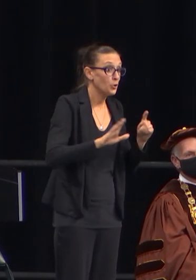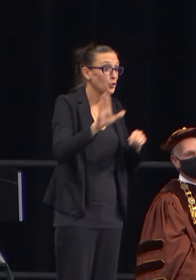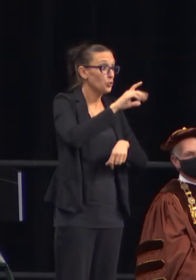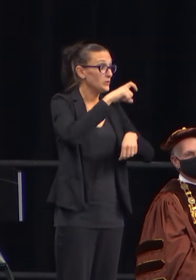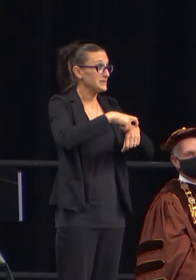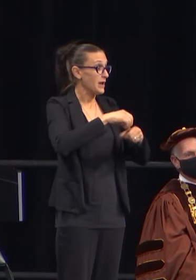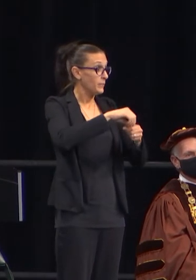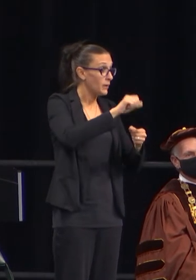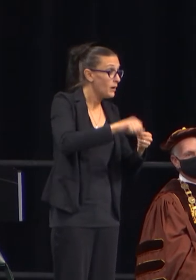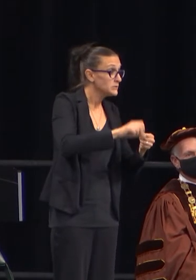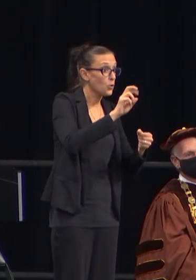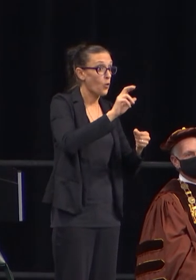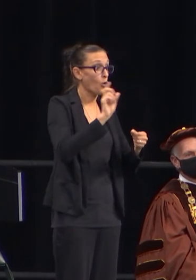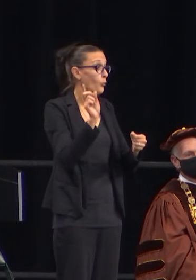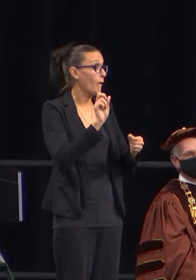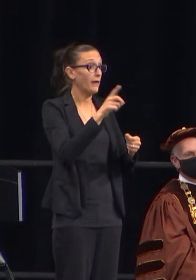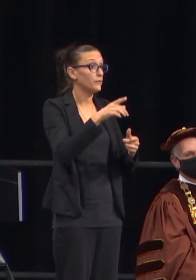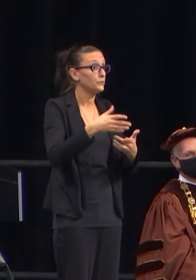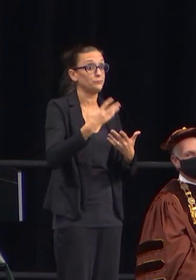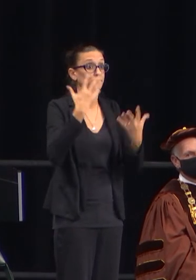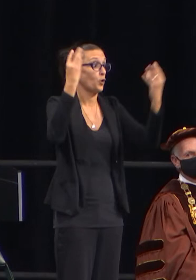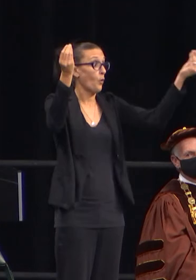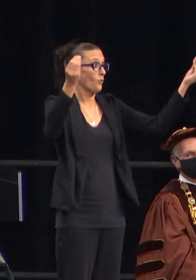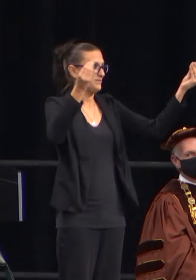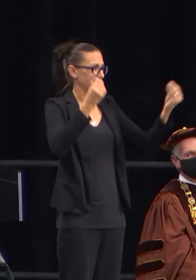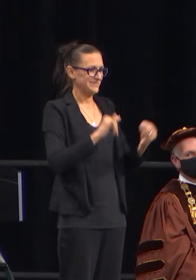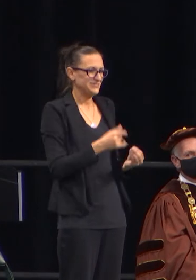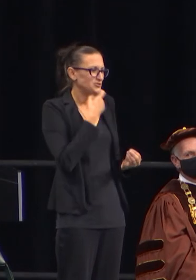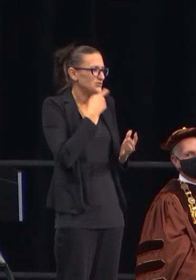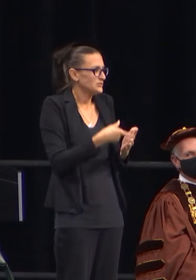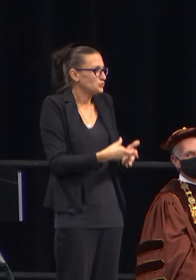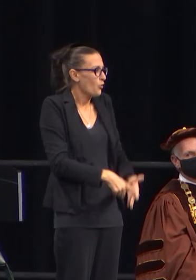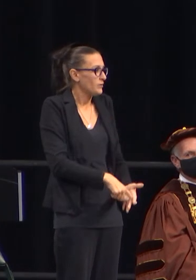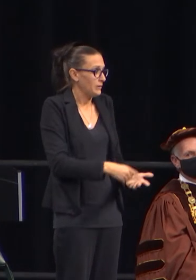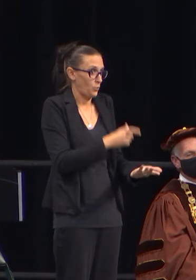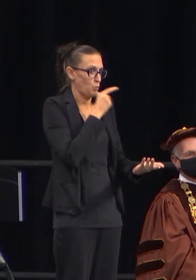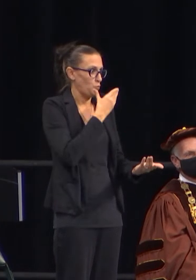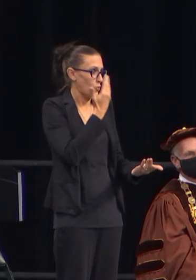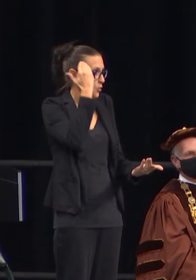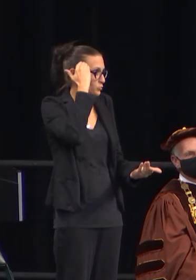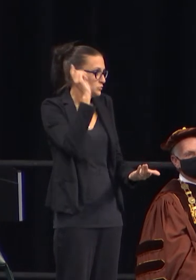or wherever your wings might take you is just beginning. And who knows where that will lead.